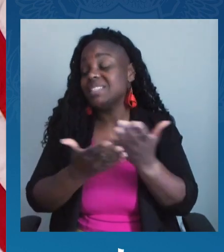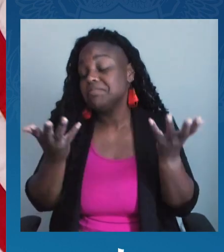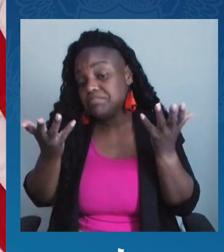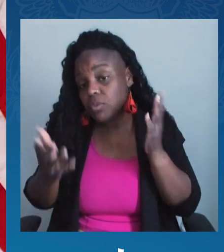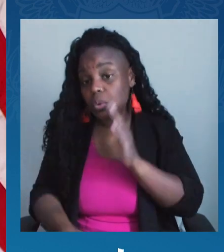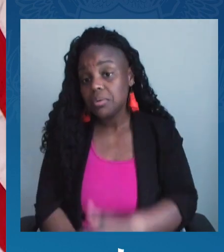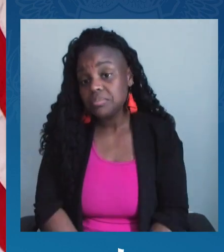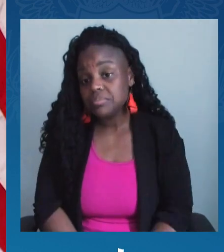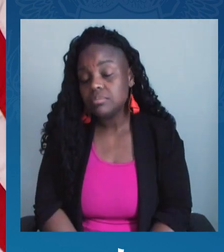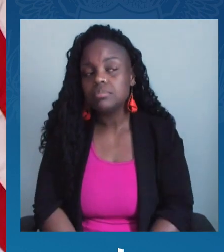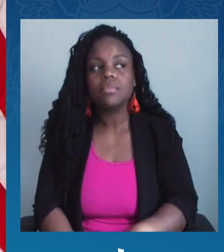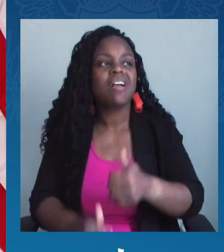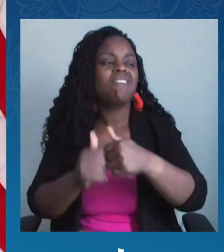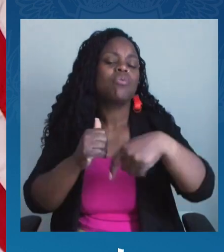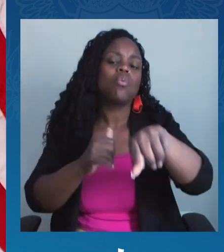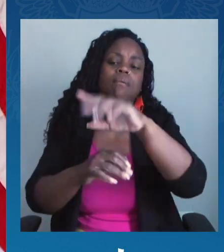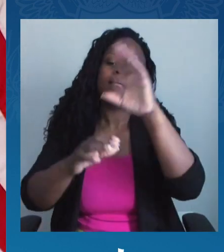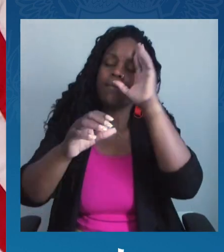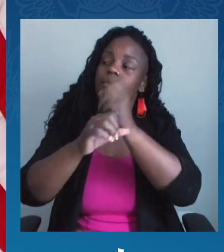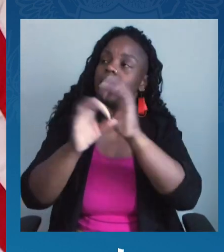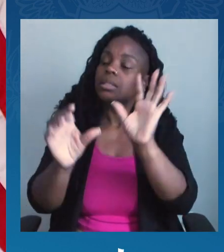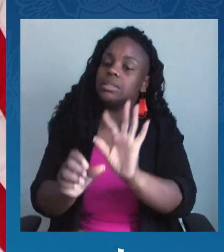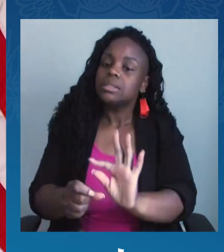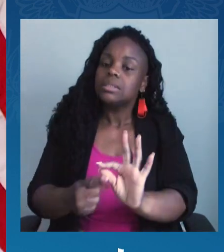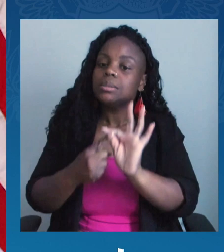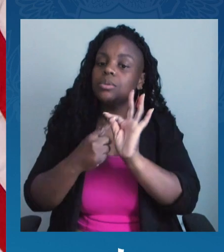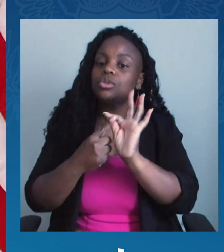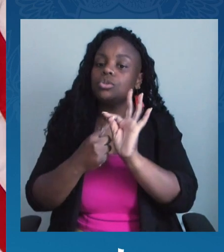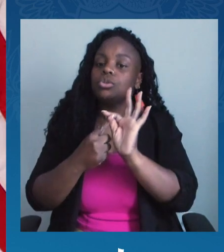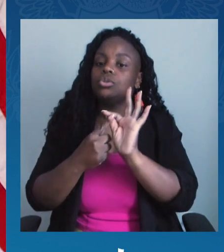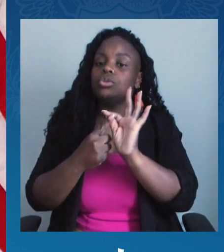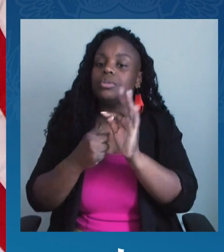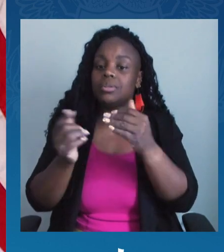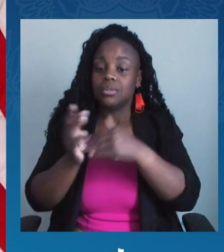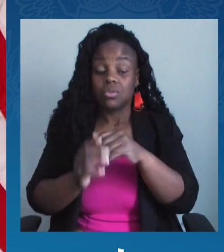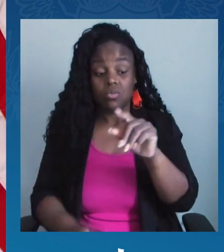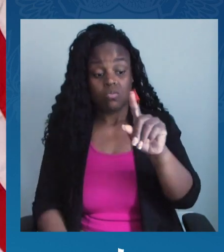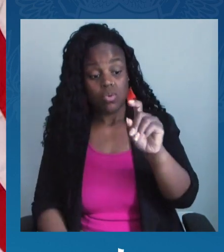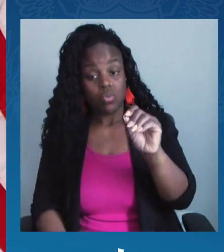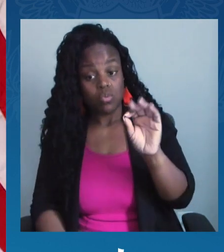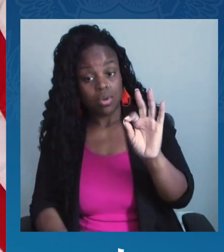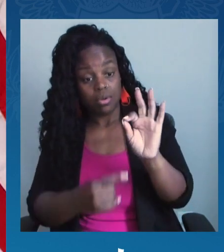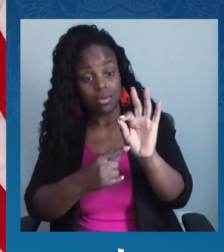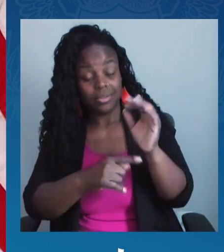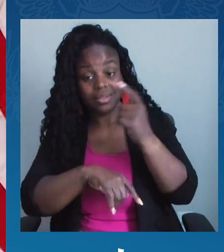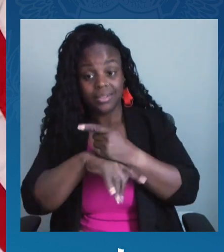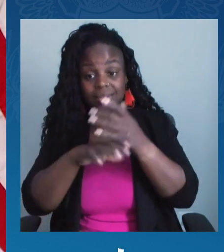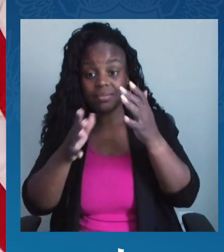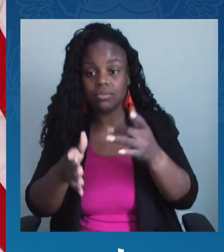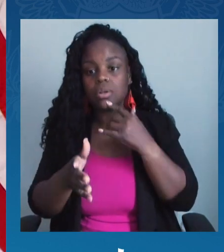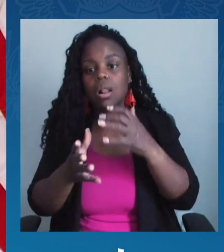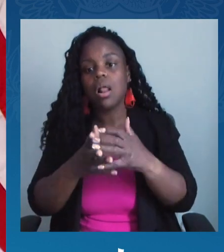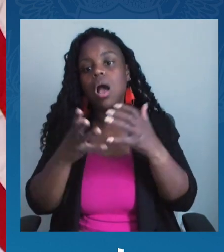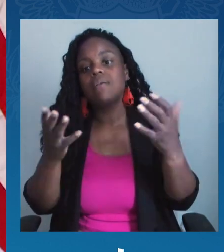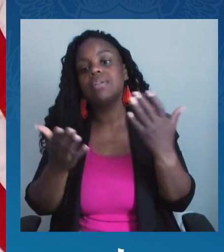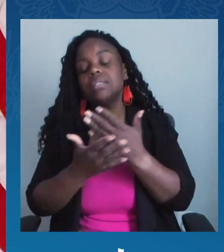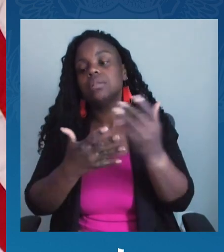especially, again, with 109 days to go because there is so much on the ballot. And you look at it,